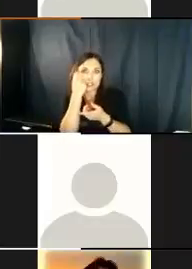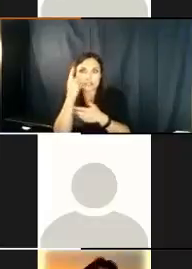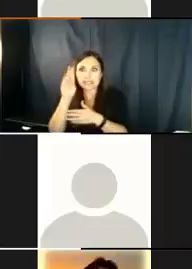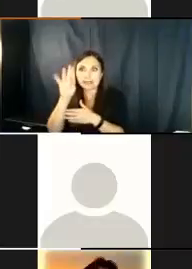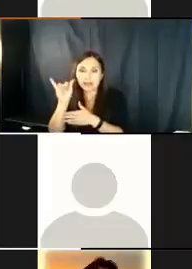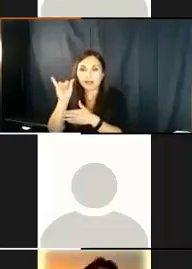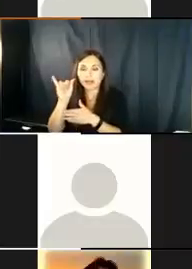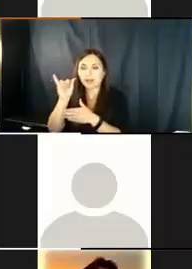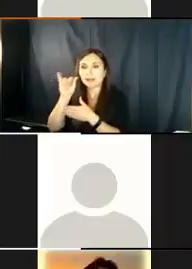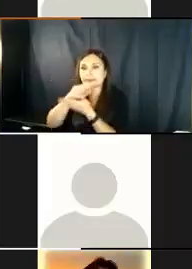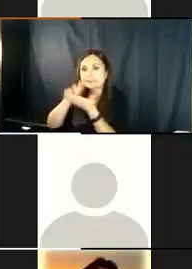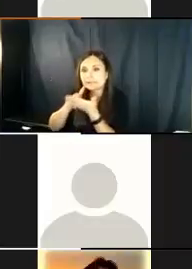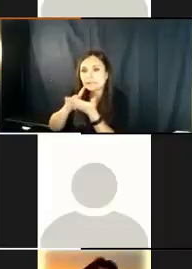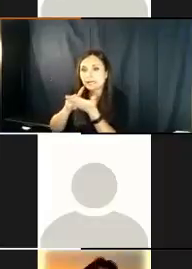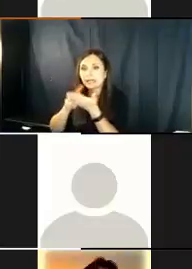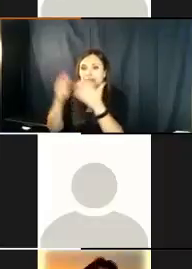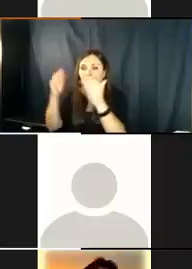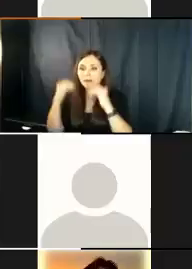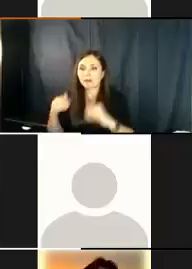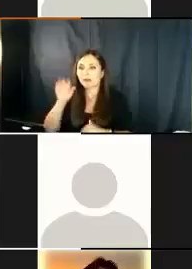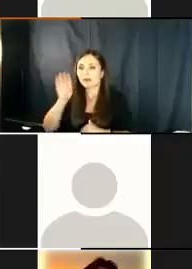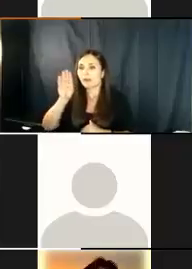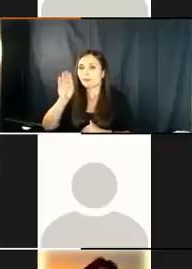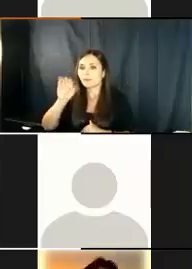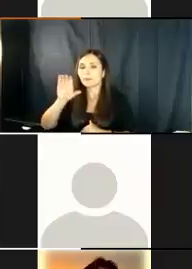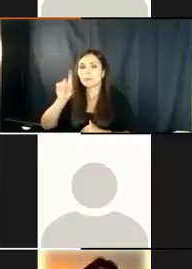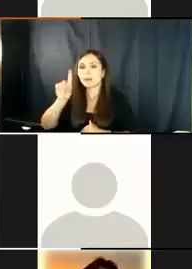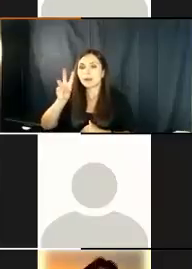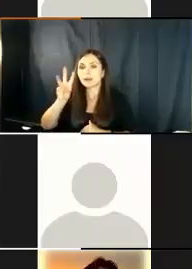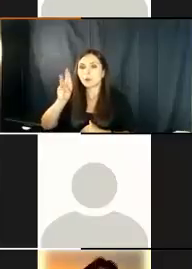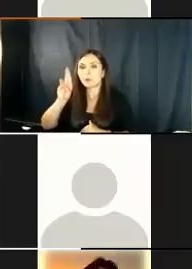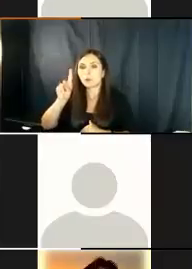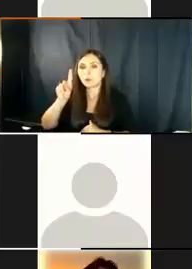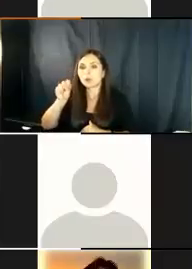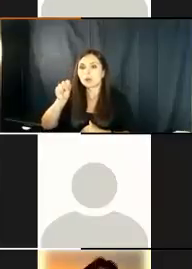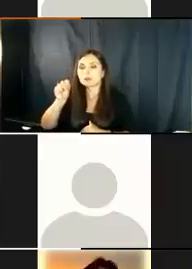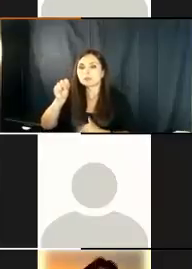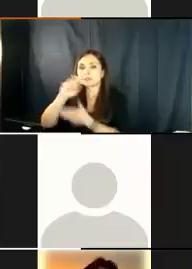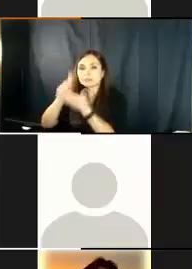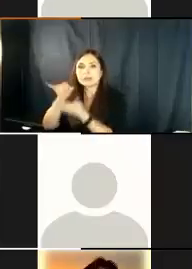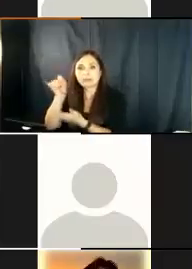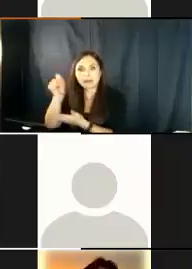Backwards design.